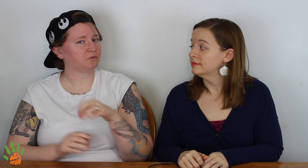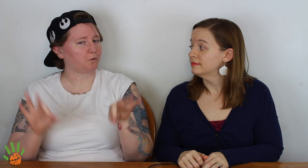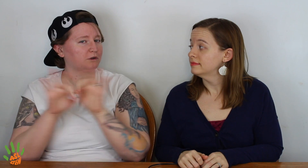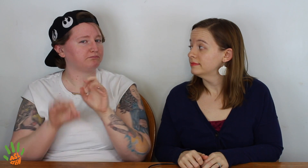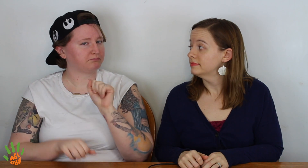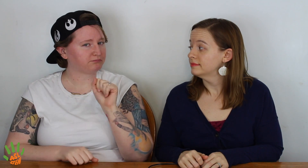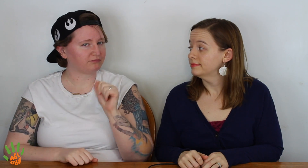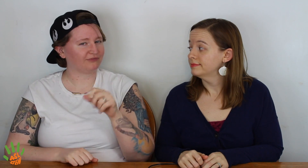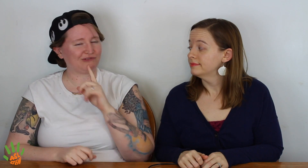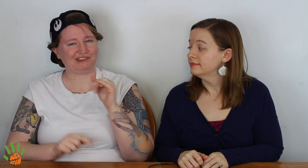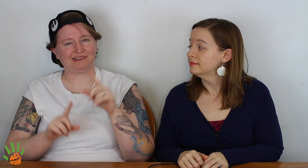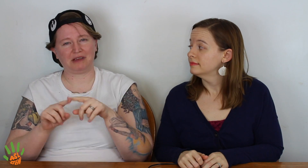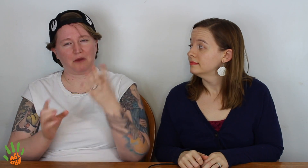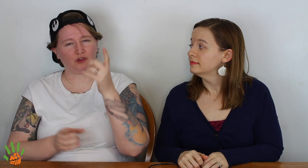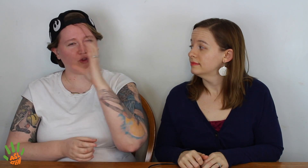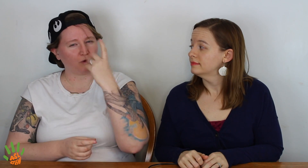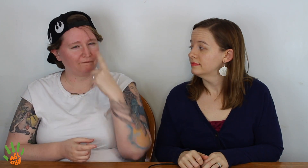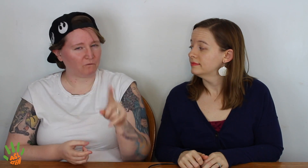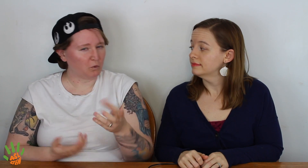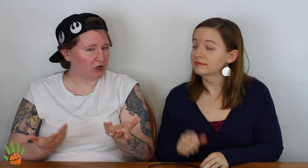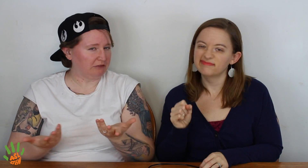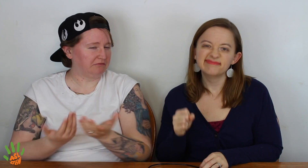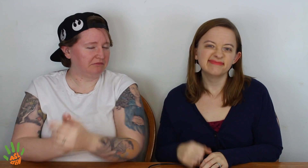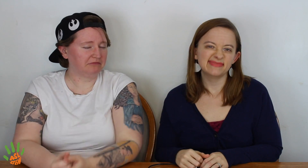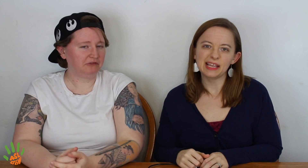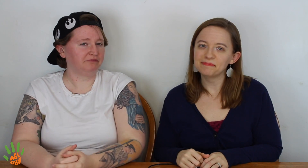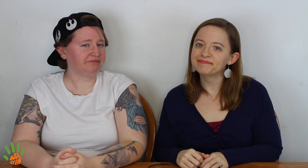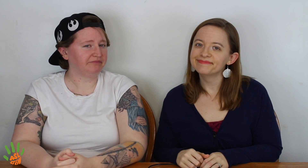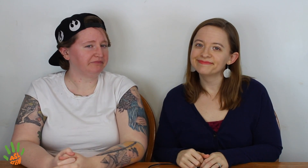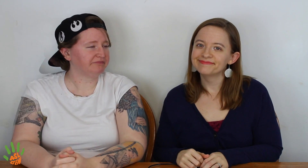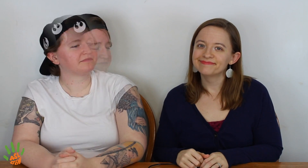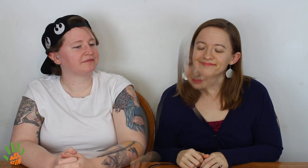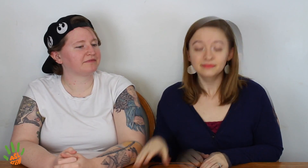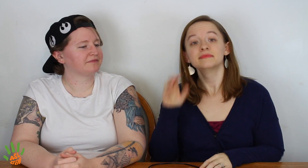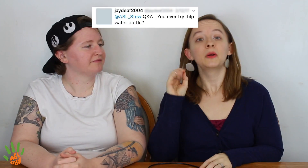Right there, that's the most important thing. So it really depends what you're looking for.